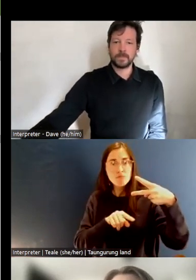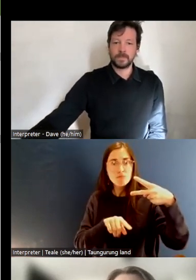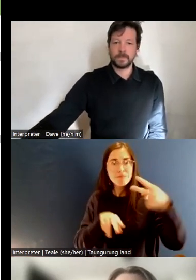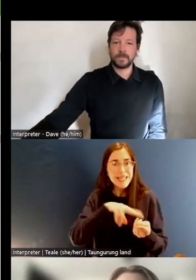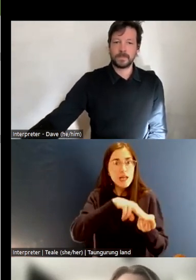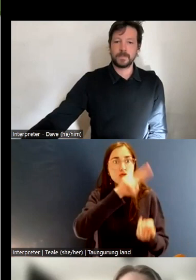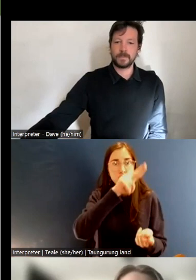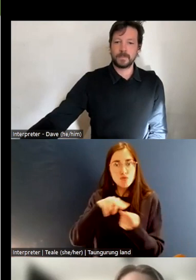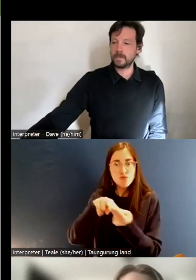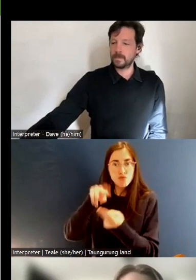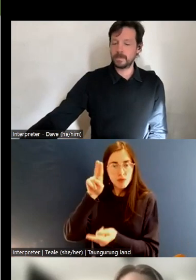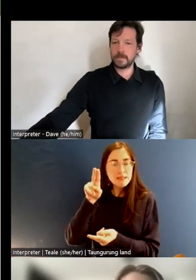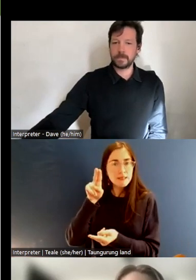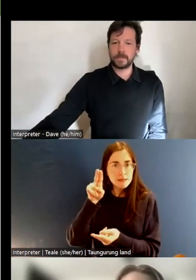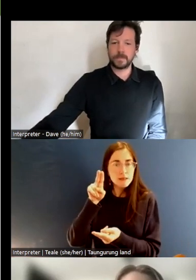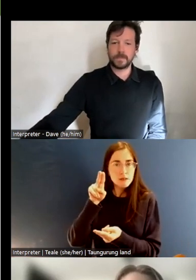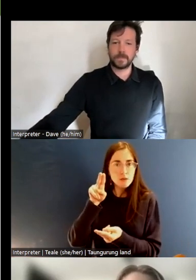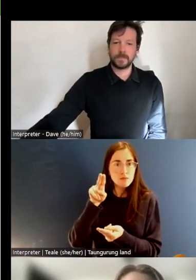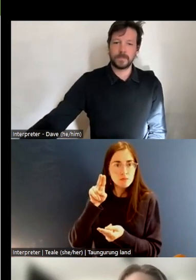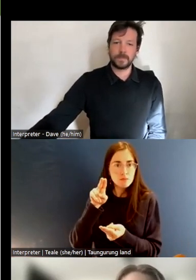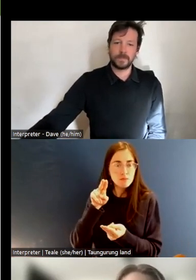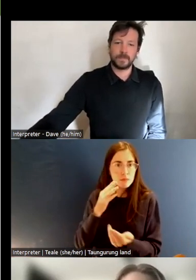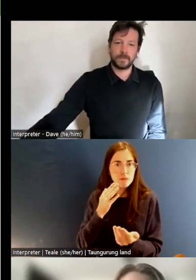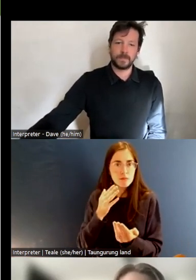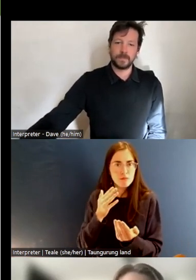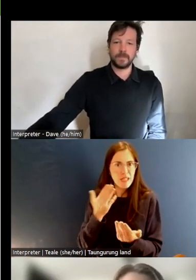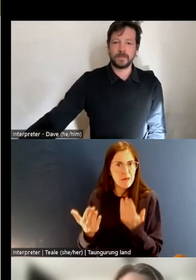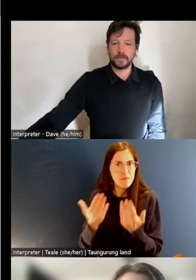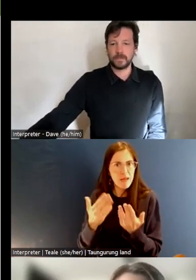in finding out a cause for people than what they had been able to before.